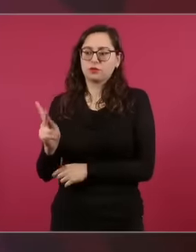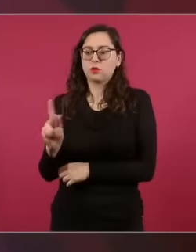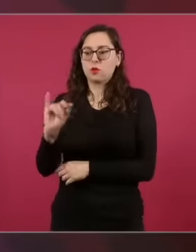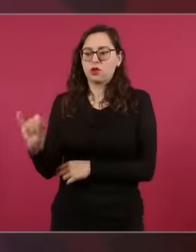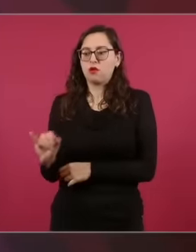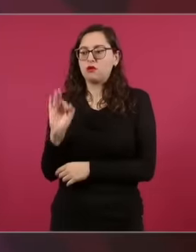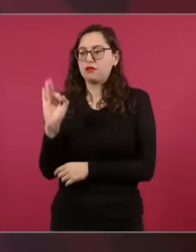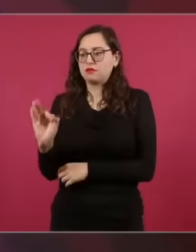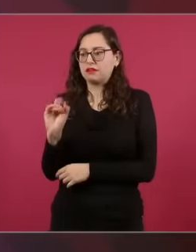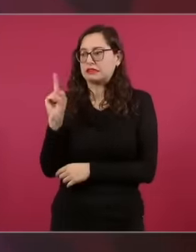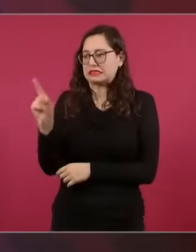is